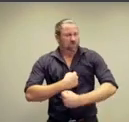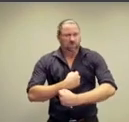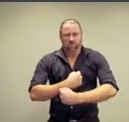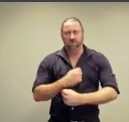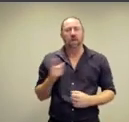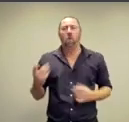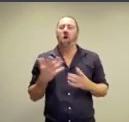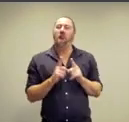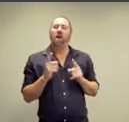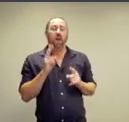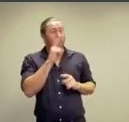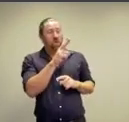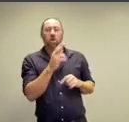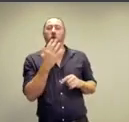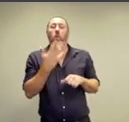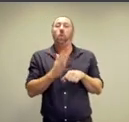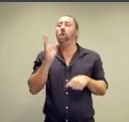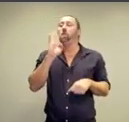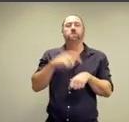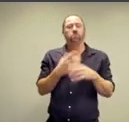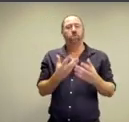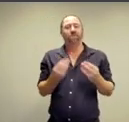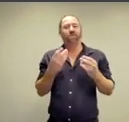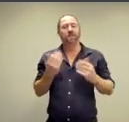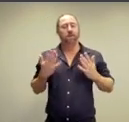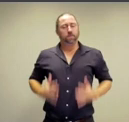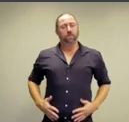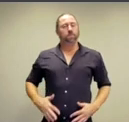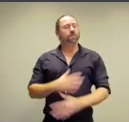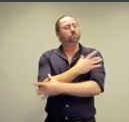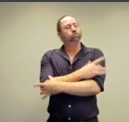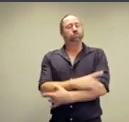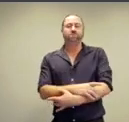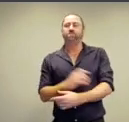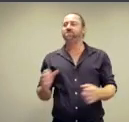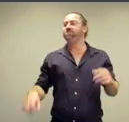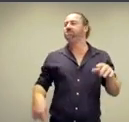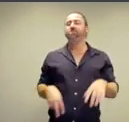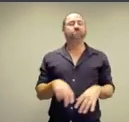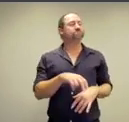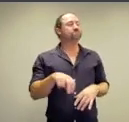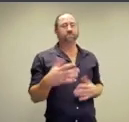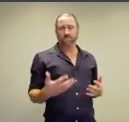jacket earlier in this lecture. Interestingly enough, the way that